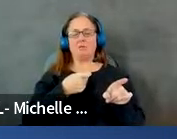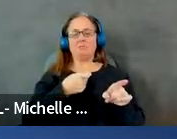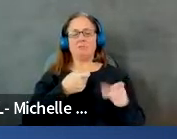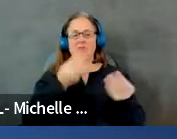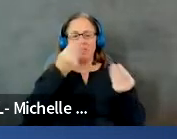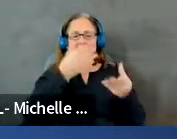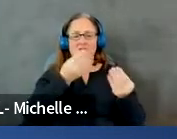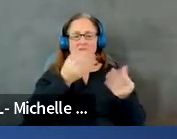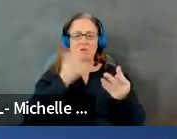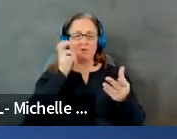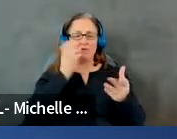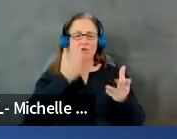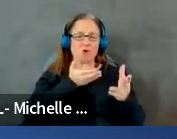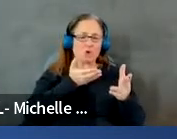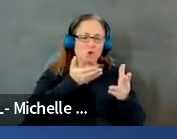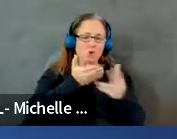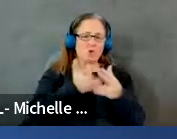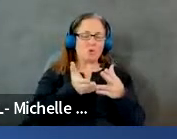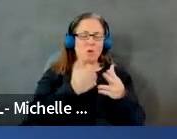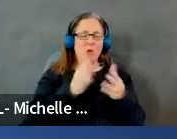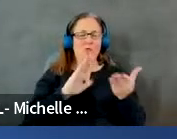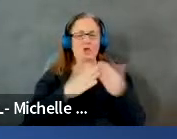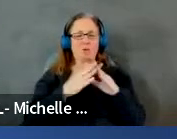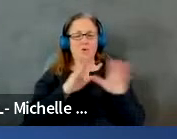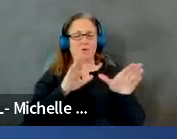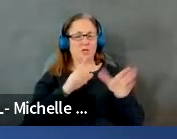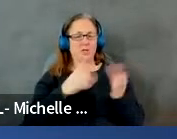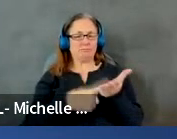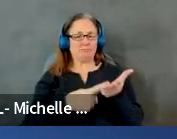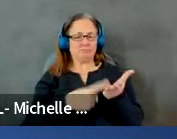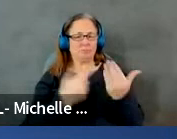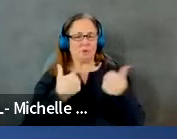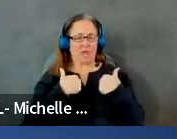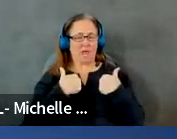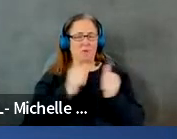throughout the community engagements that we conducted alongside the Access Board. And so